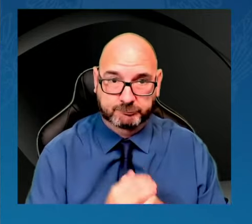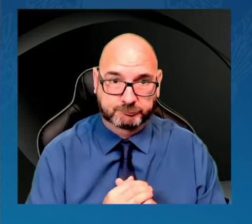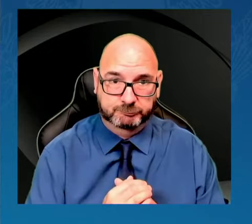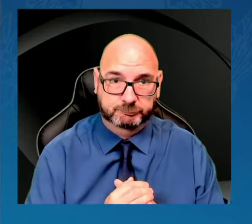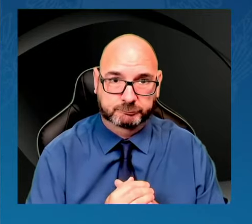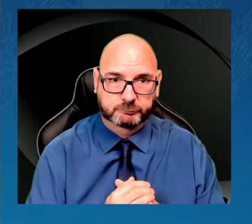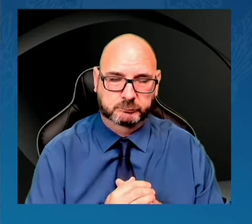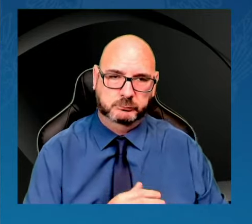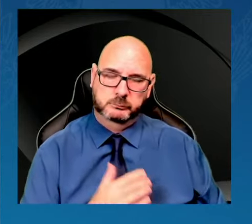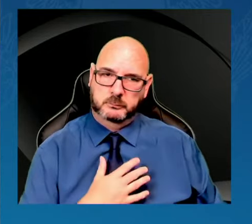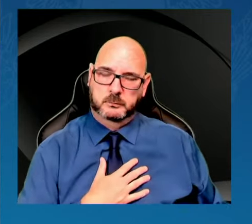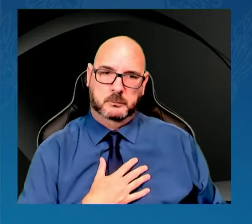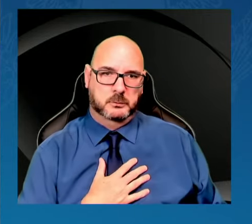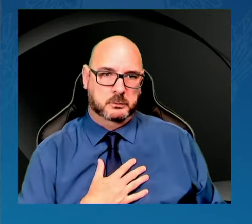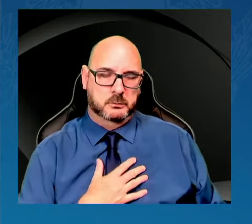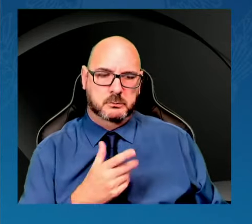when they look at Earth from space